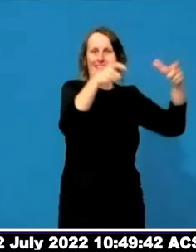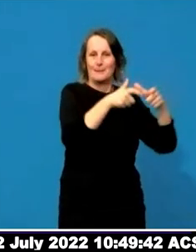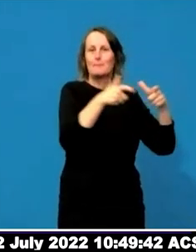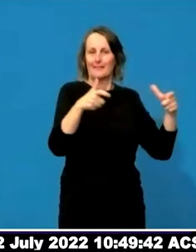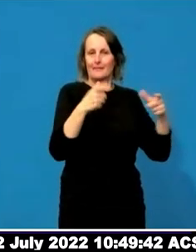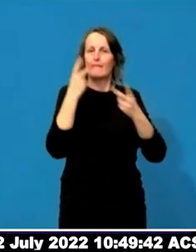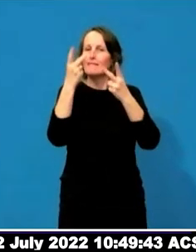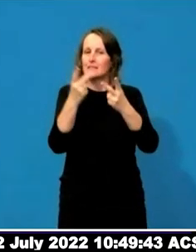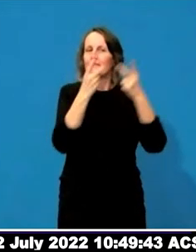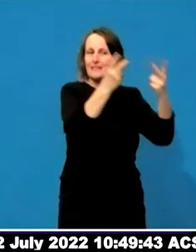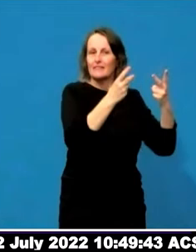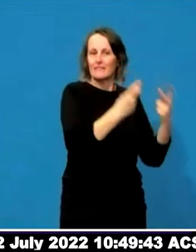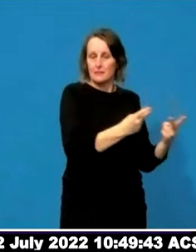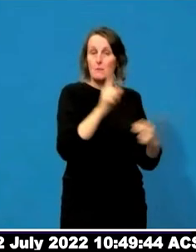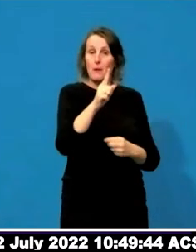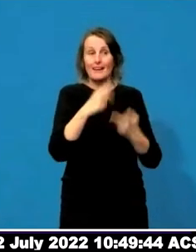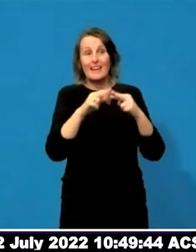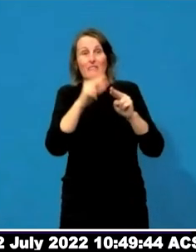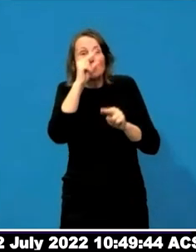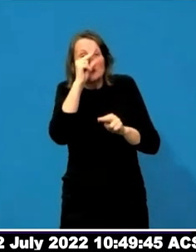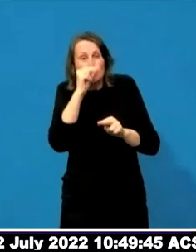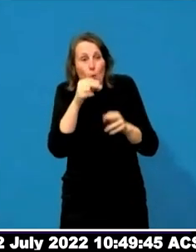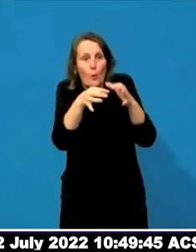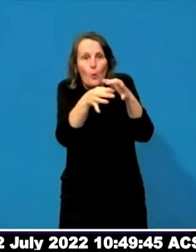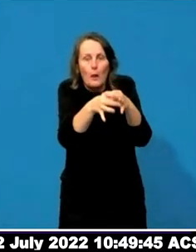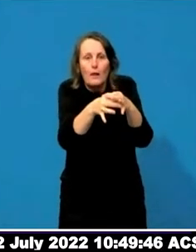But it's the smaller places like Bickerton Island up in the islands,